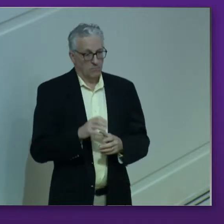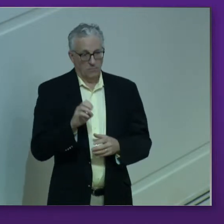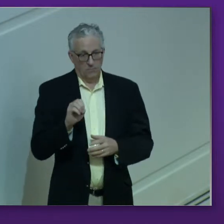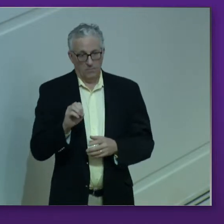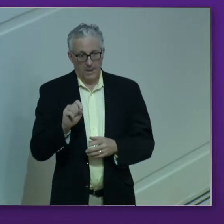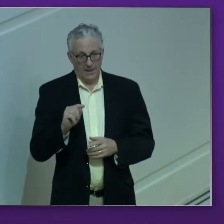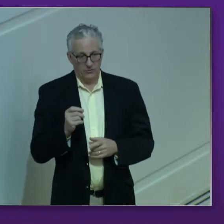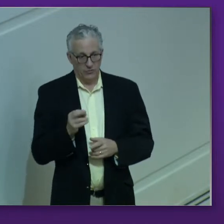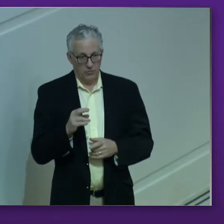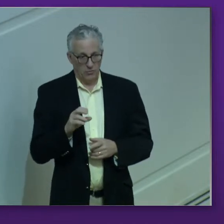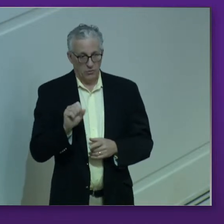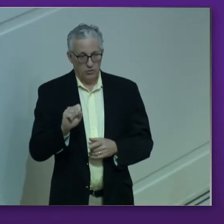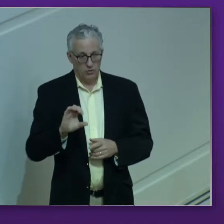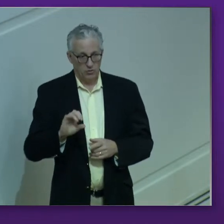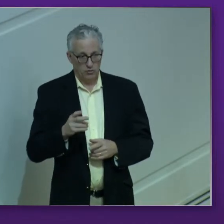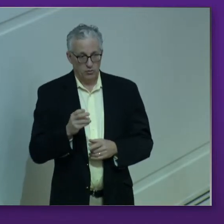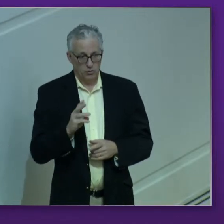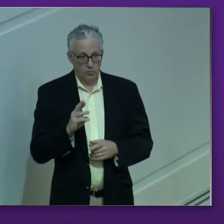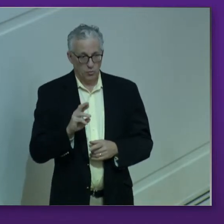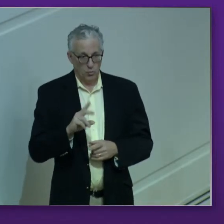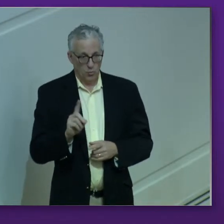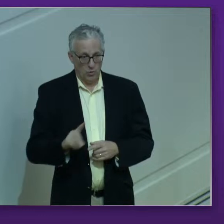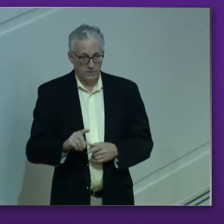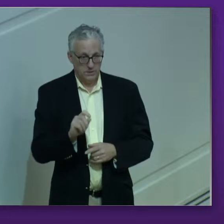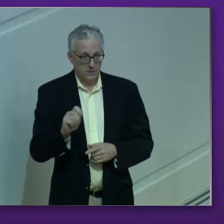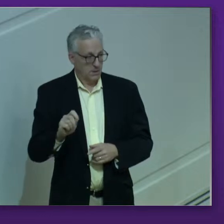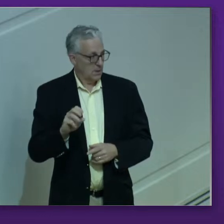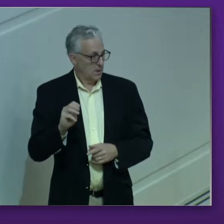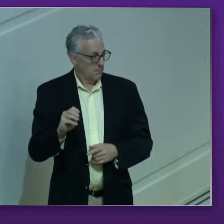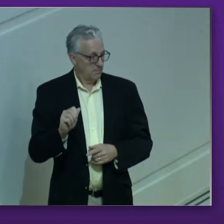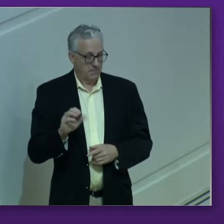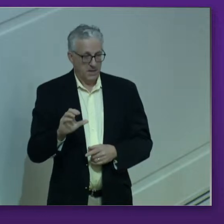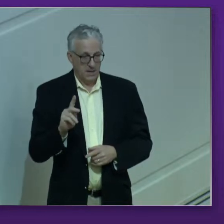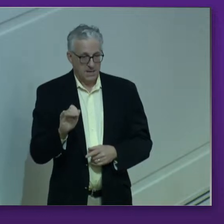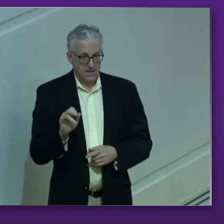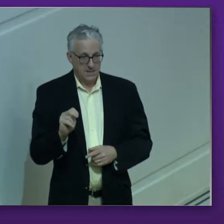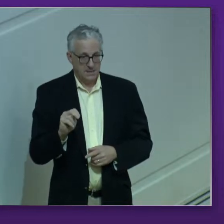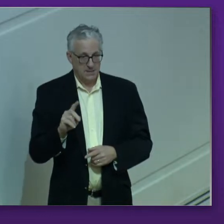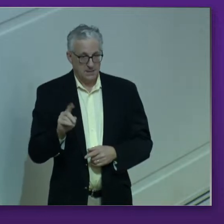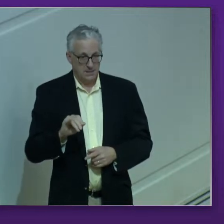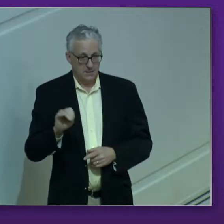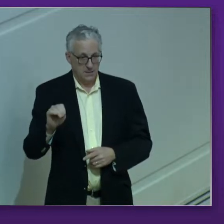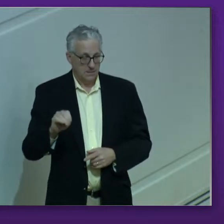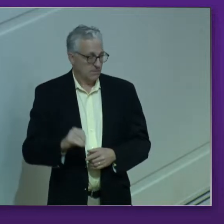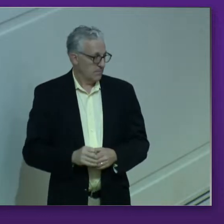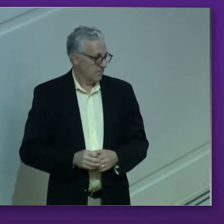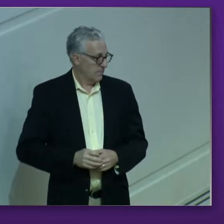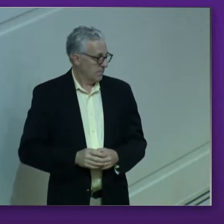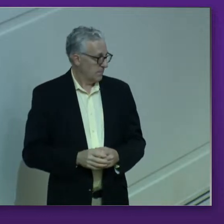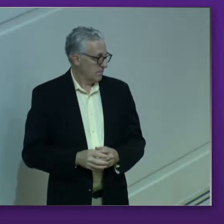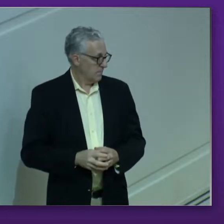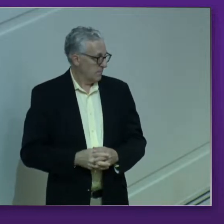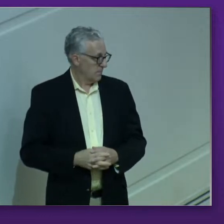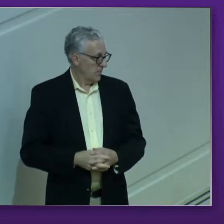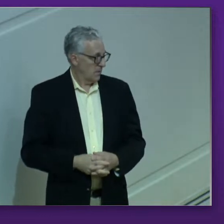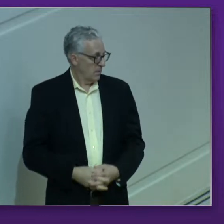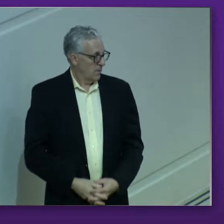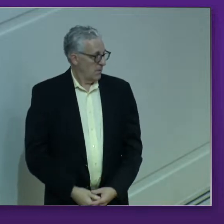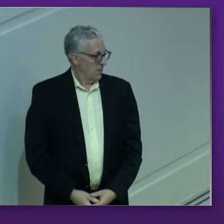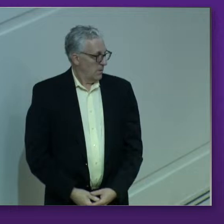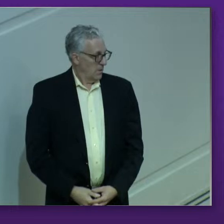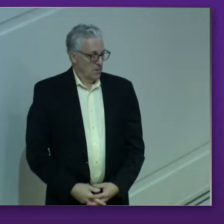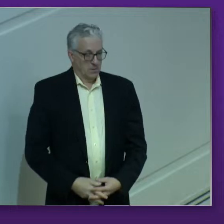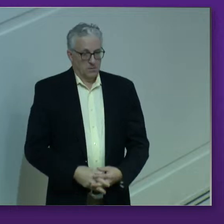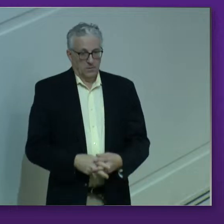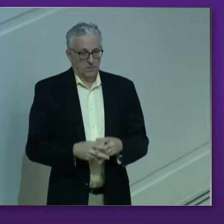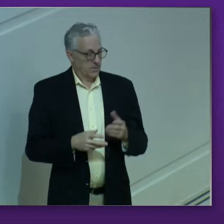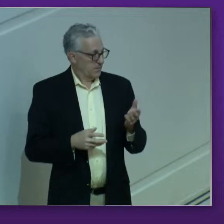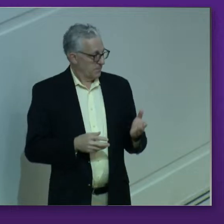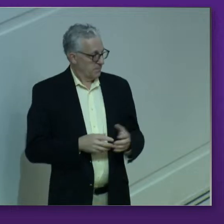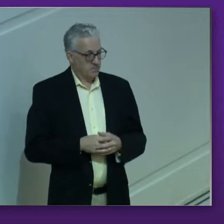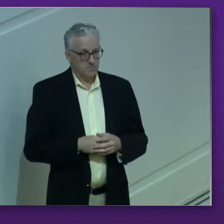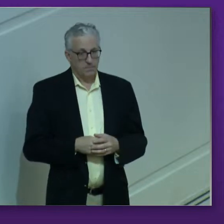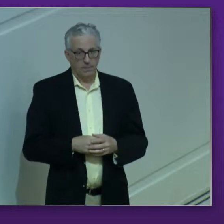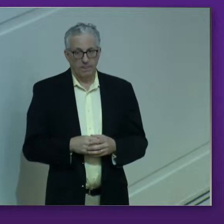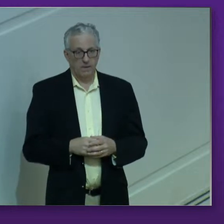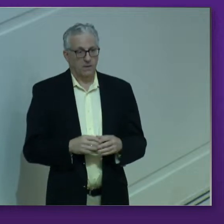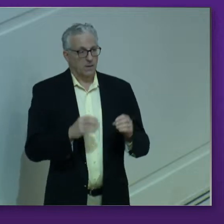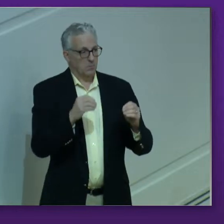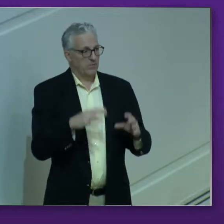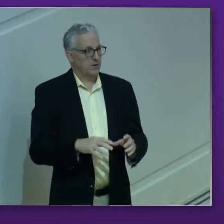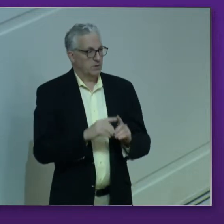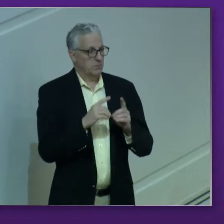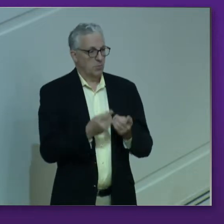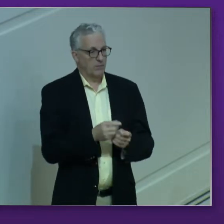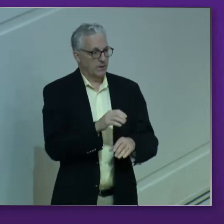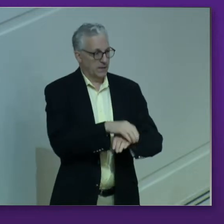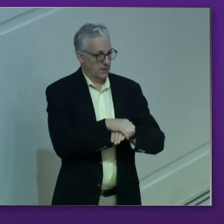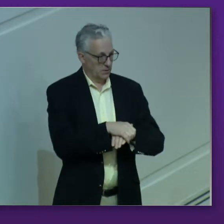PLEASE ALSO WELCOME.